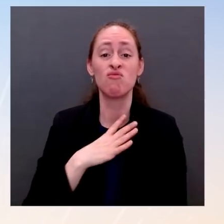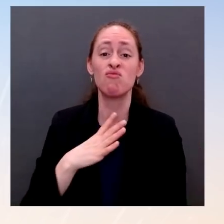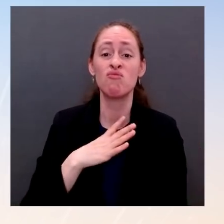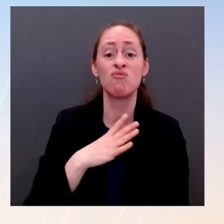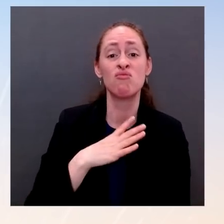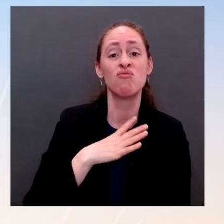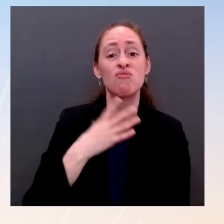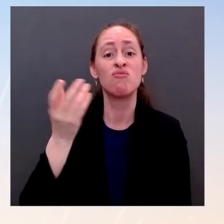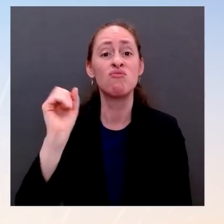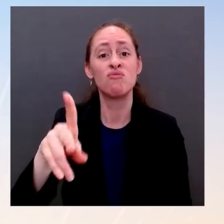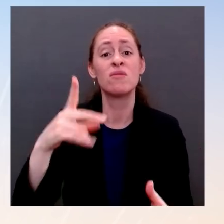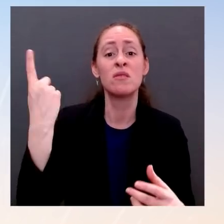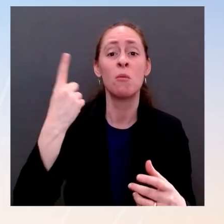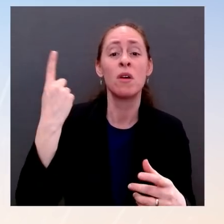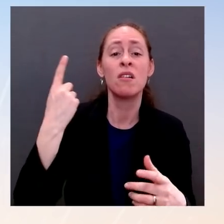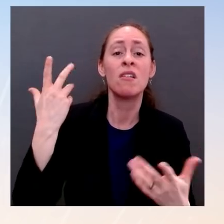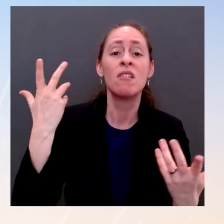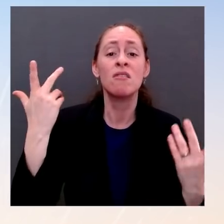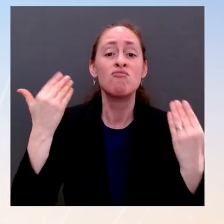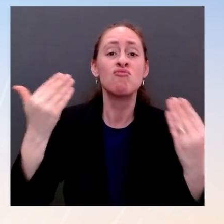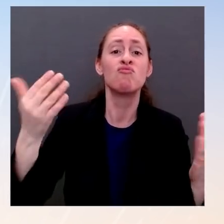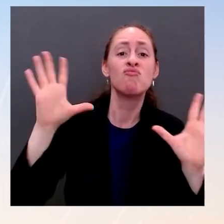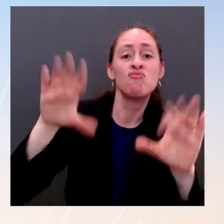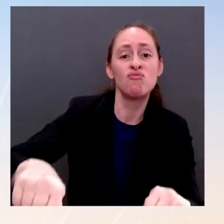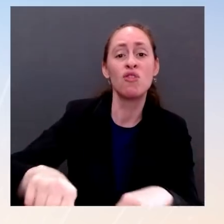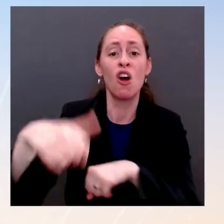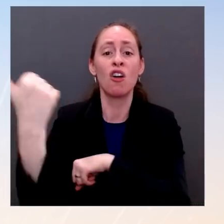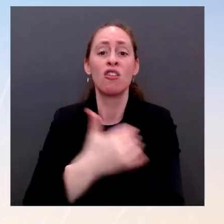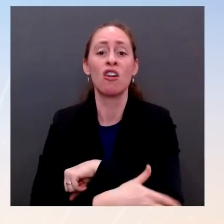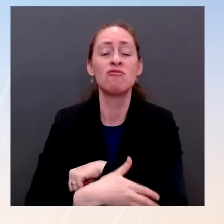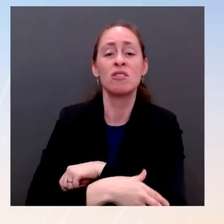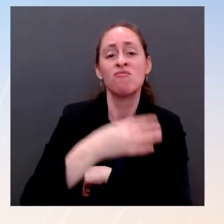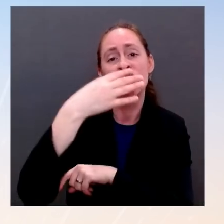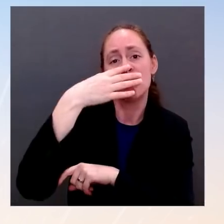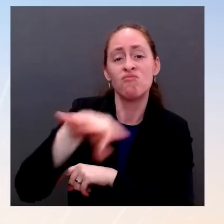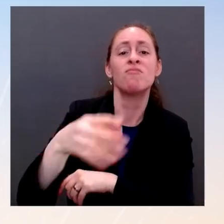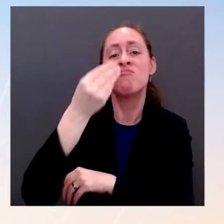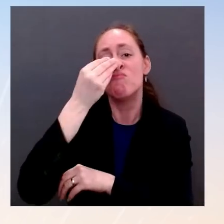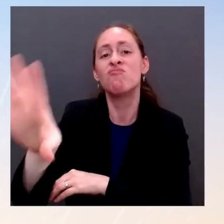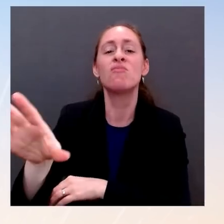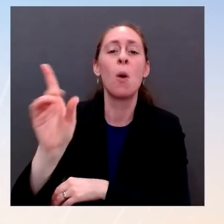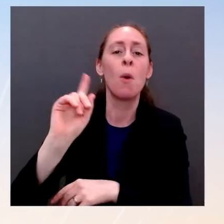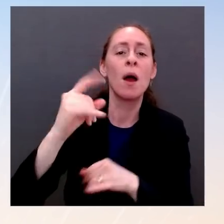The Russian economy is one tenth the size of the EU -- one fifteenth the size of the U.S. economy.